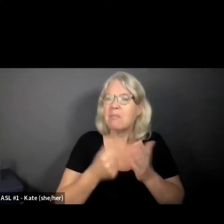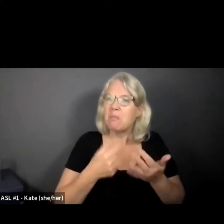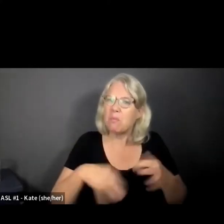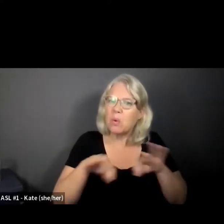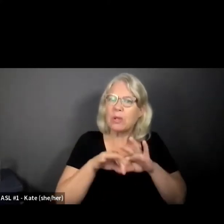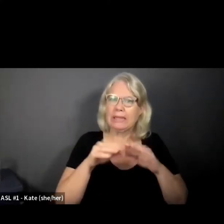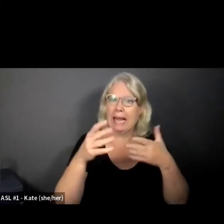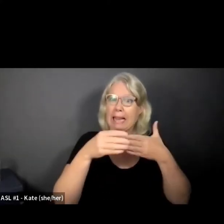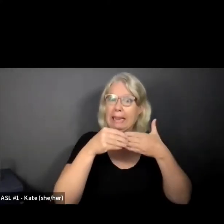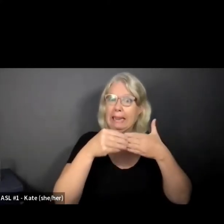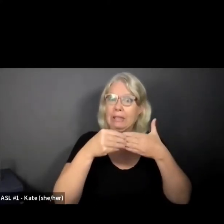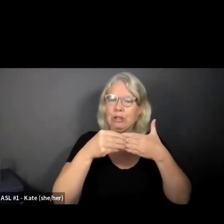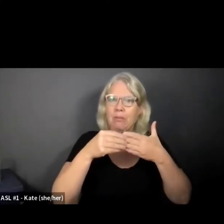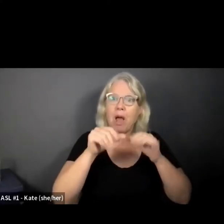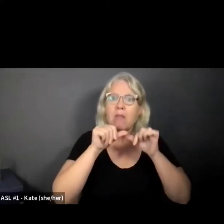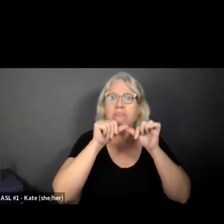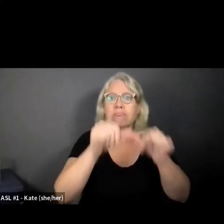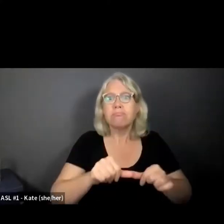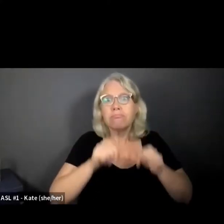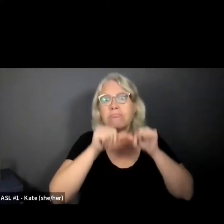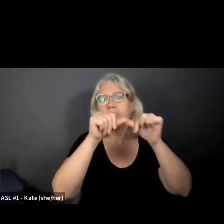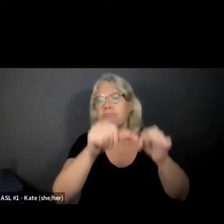I WILL NOT STAND FOR CHAIR IN THE UPCOMING TERM.